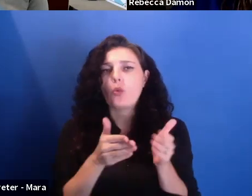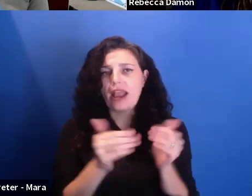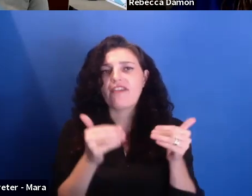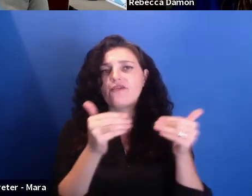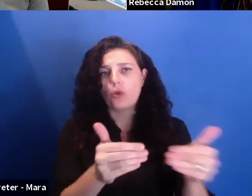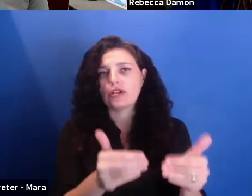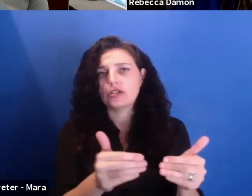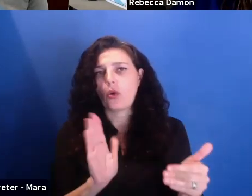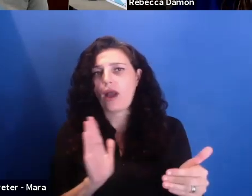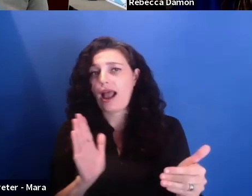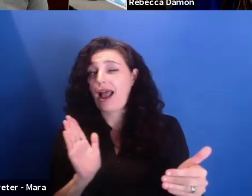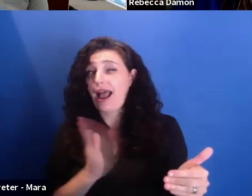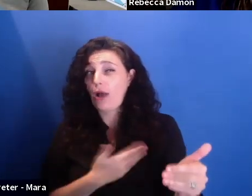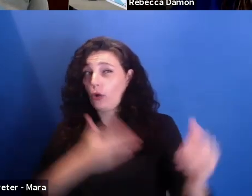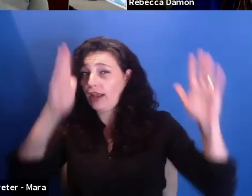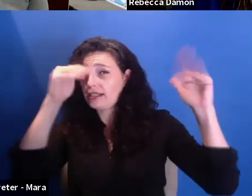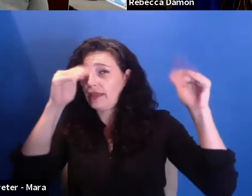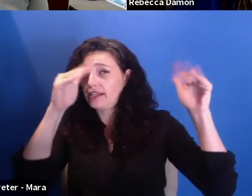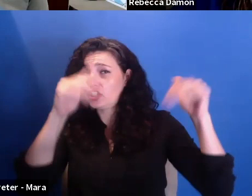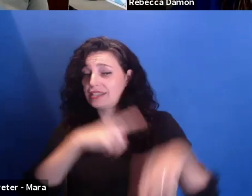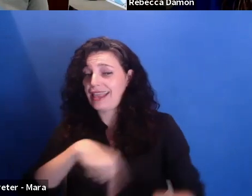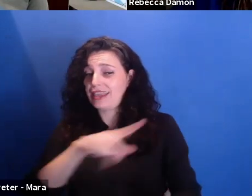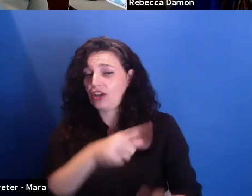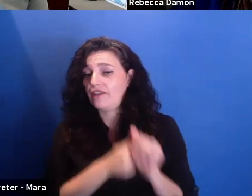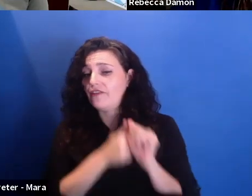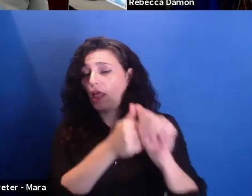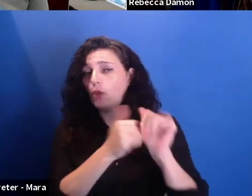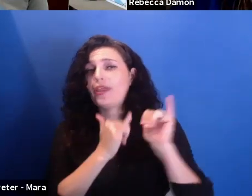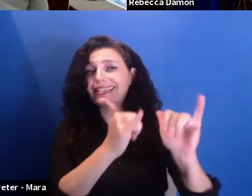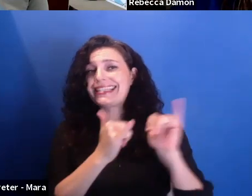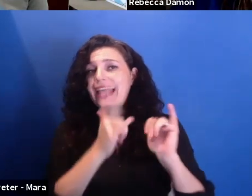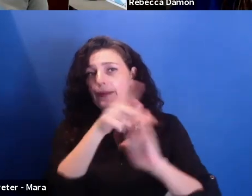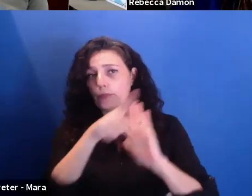return to work principles that are enshrined in this agreement with the exception,